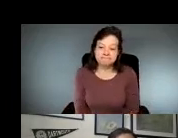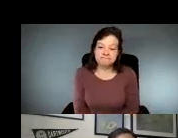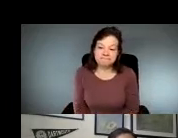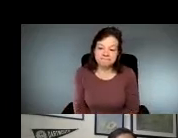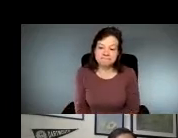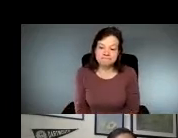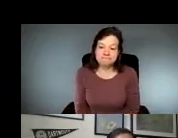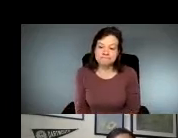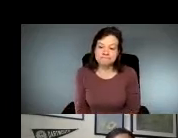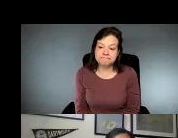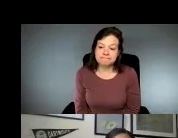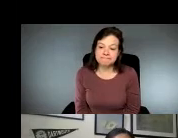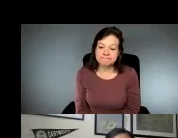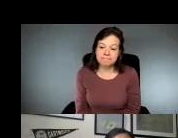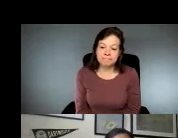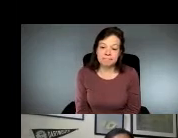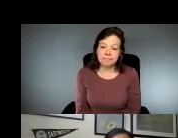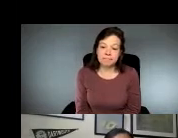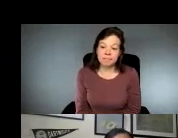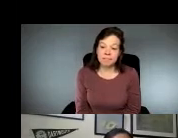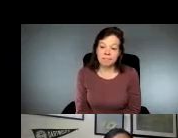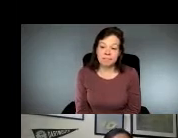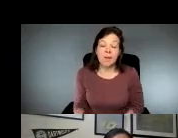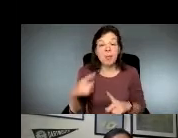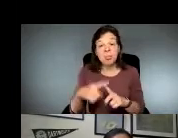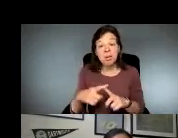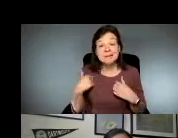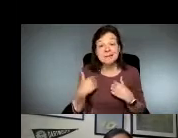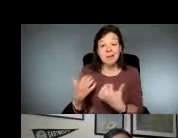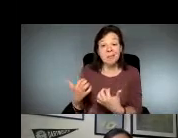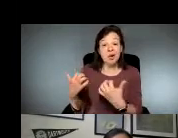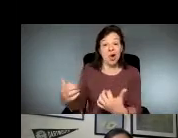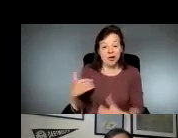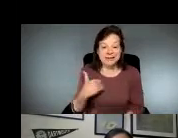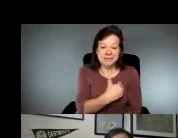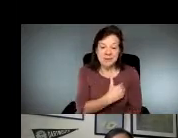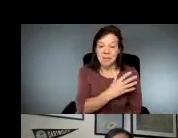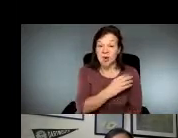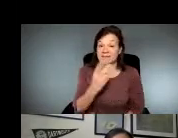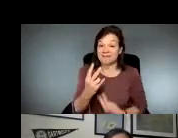Last but not least, I am an audience member and visitor